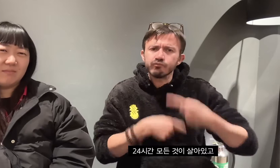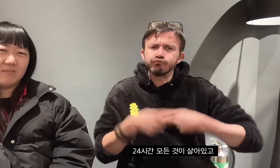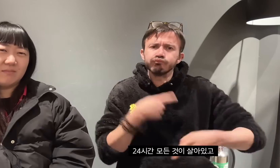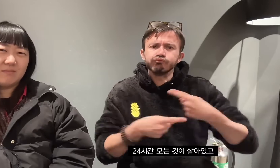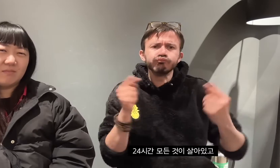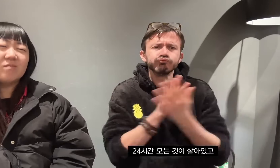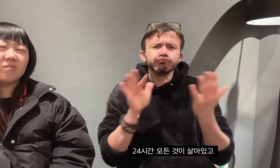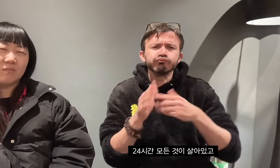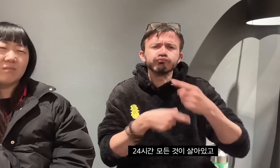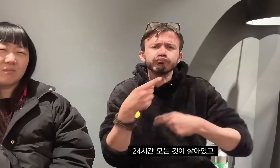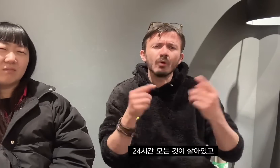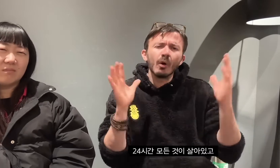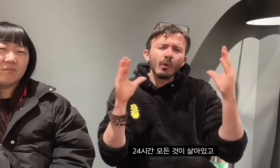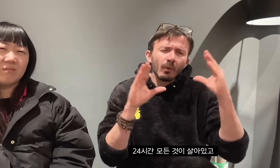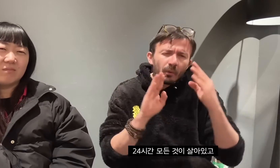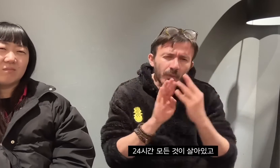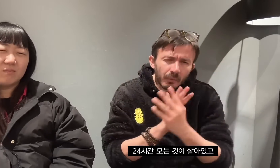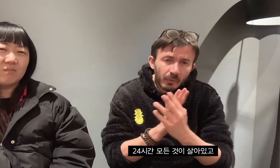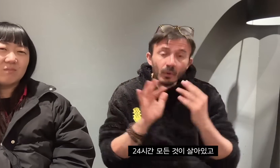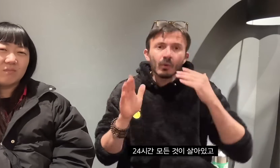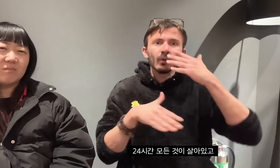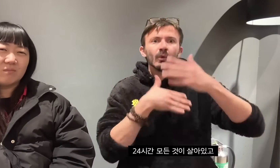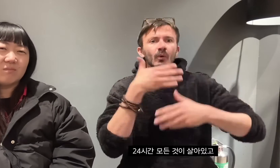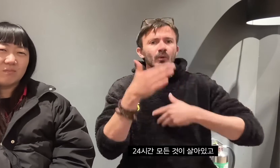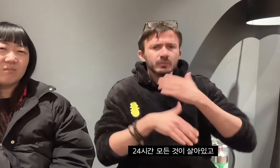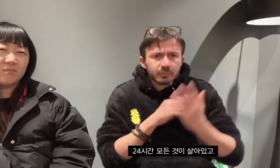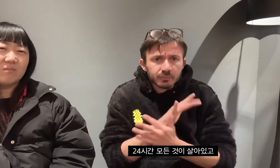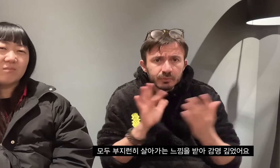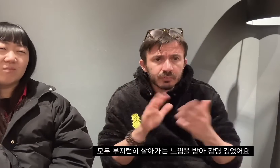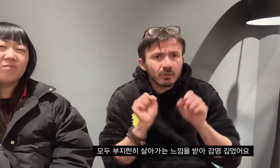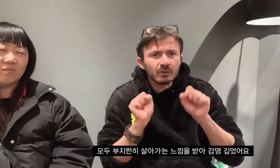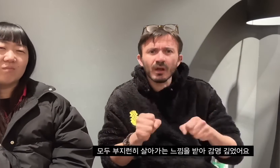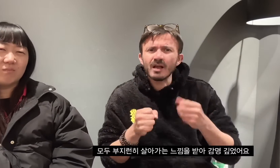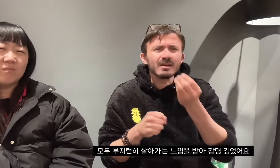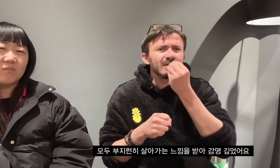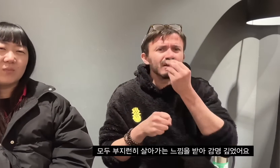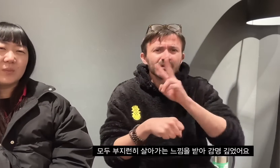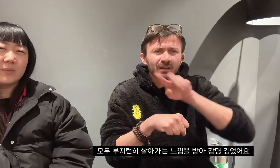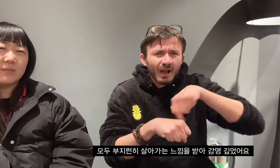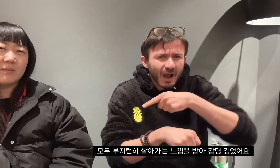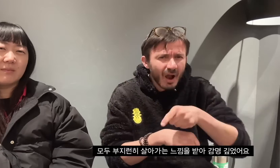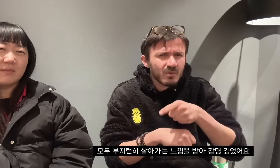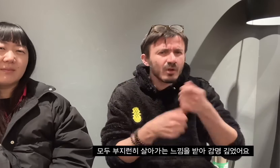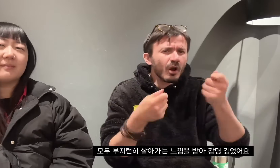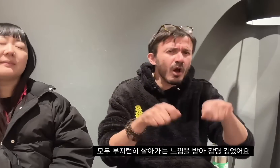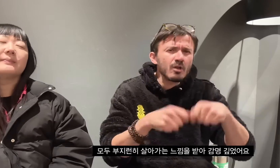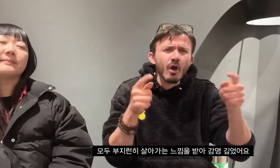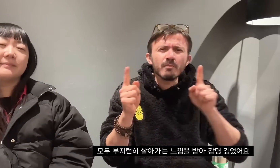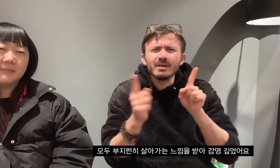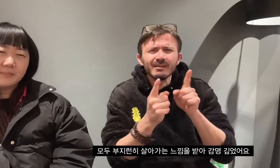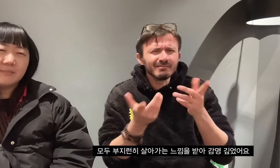I was impressed by the feeling that everything in Seoul is alive 24 hours a day